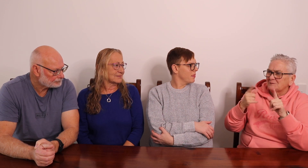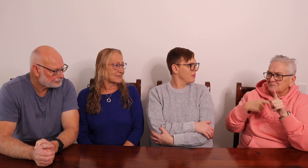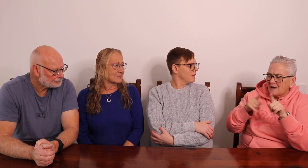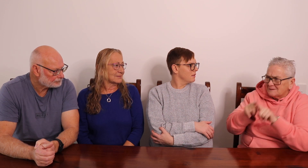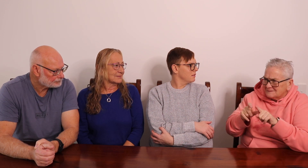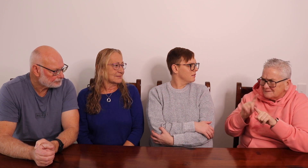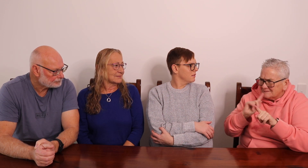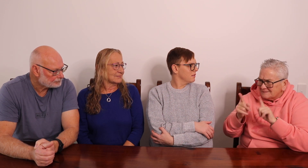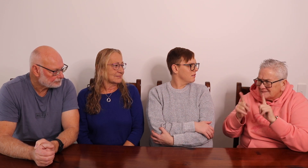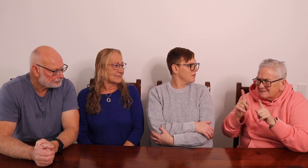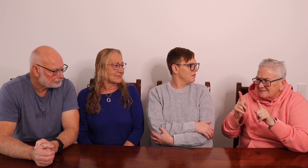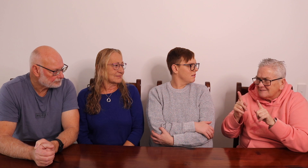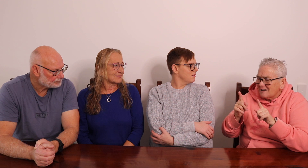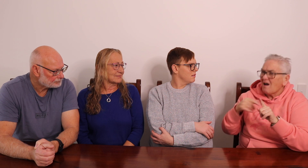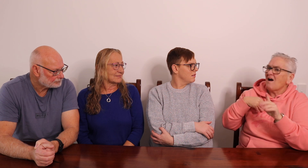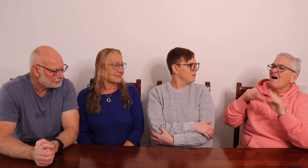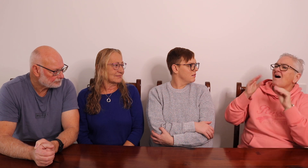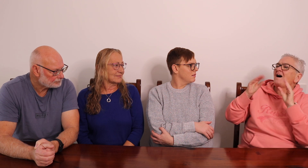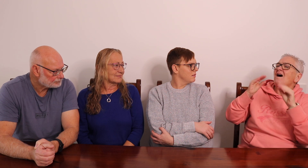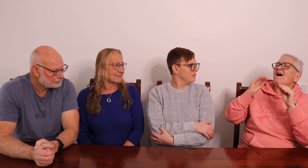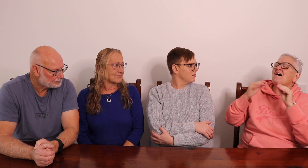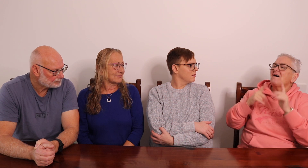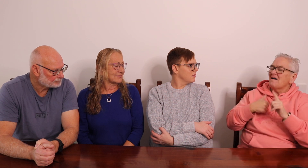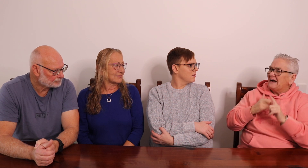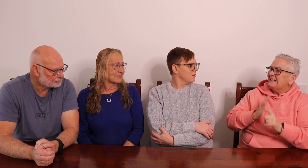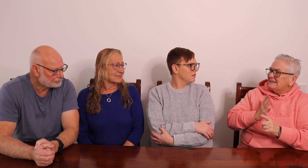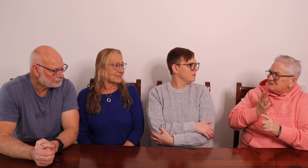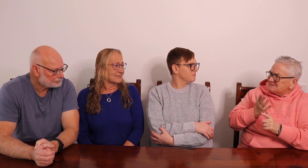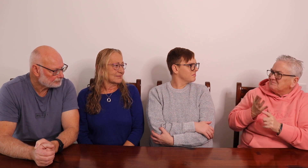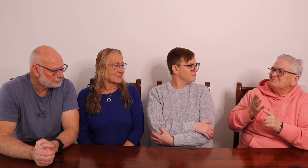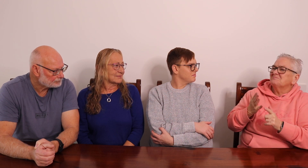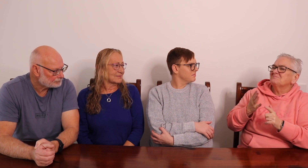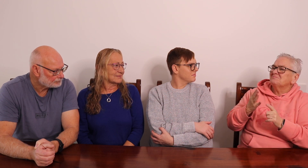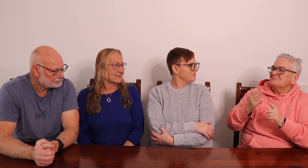I learned from it and I enjoyed it.